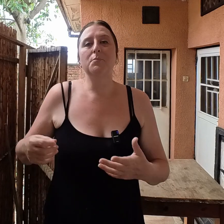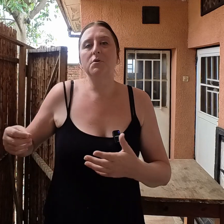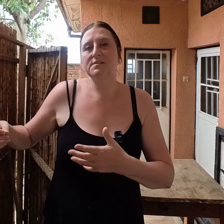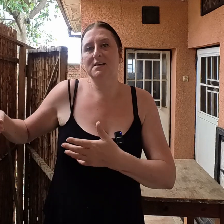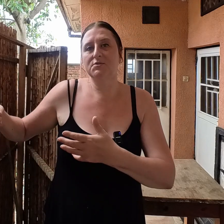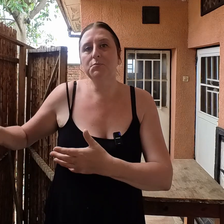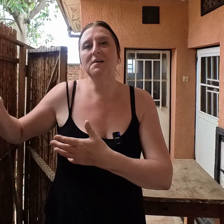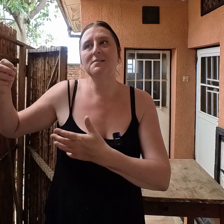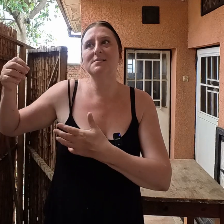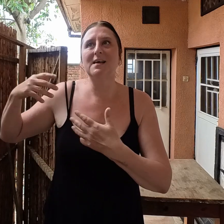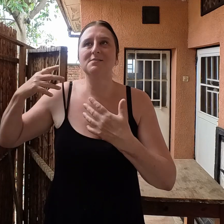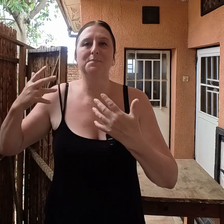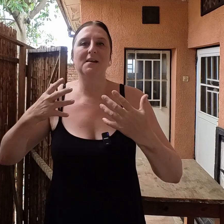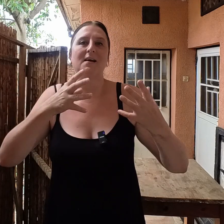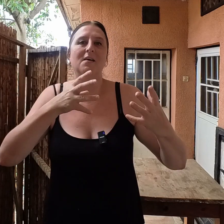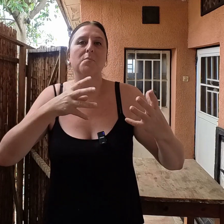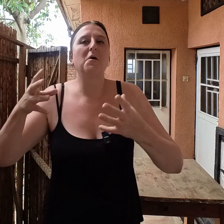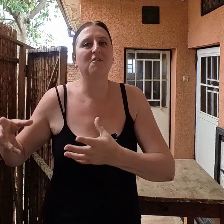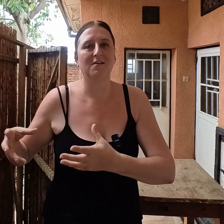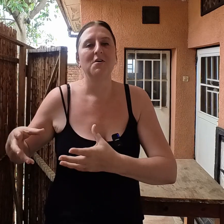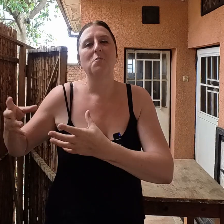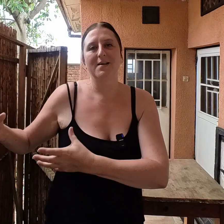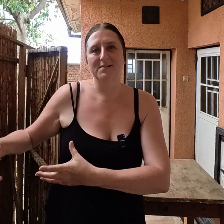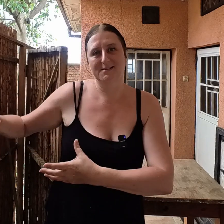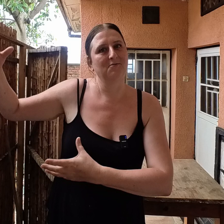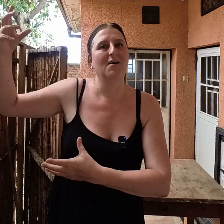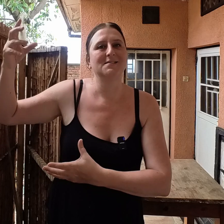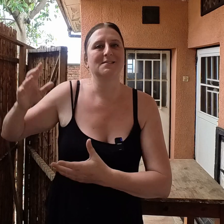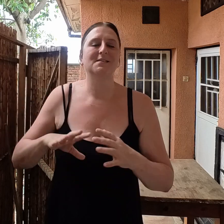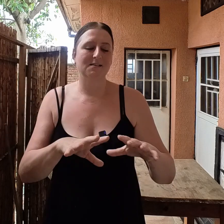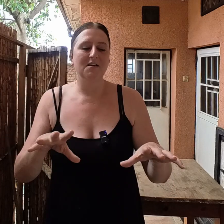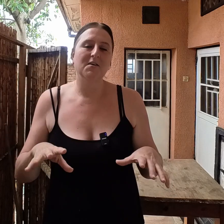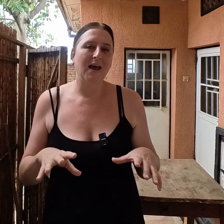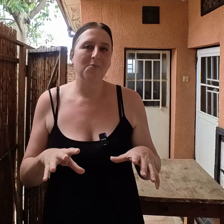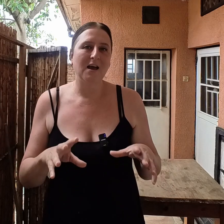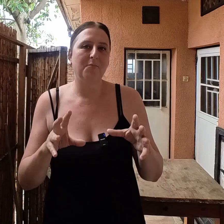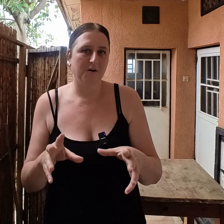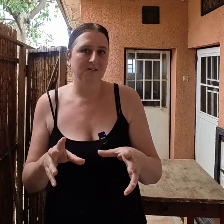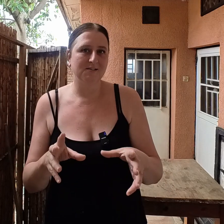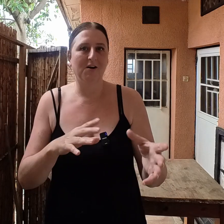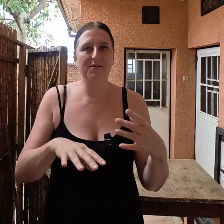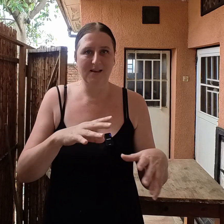iburasirazuba sounds a bit like 'the borough where the sun rises,' because in the UK we have boroughs rather